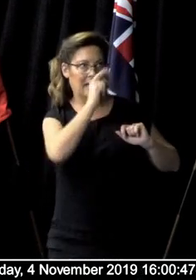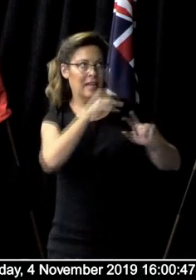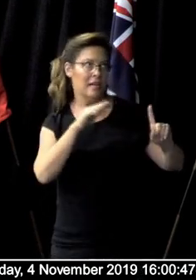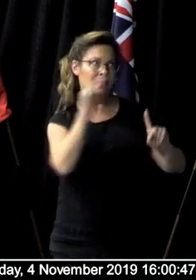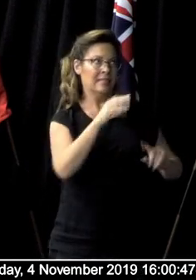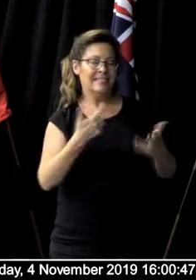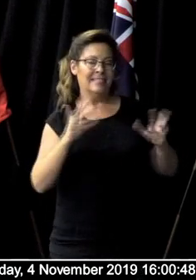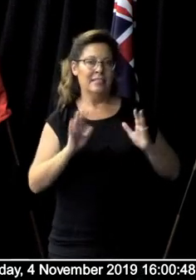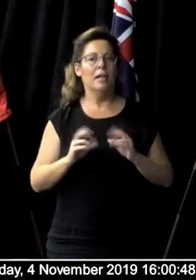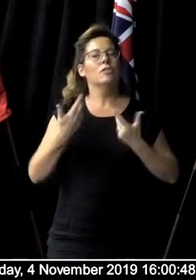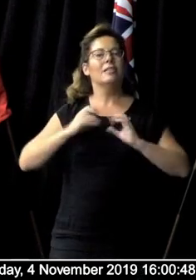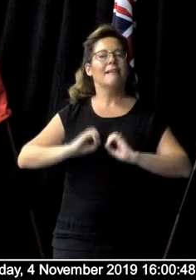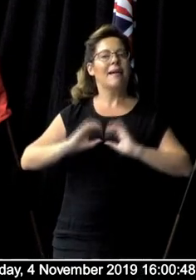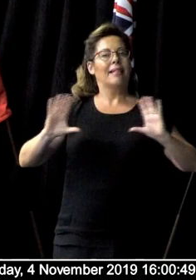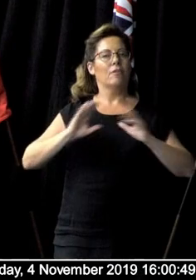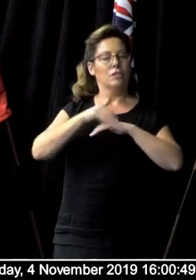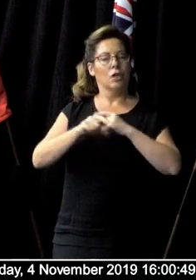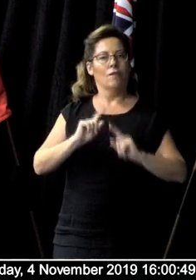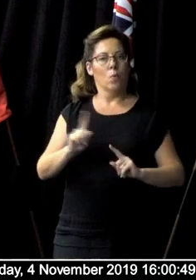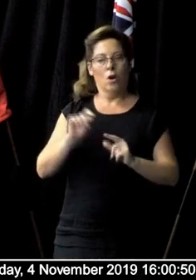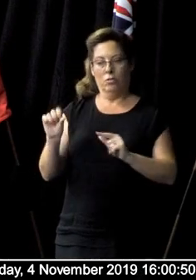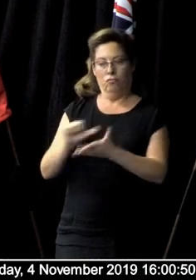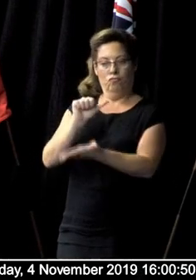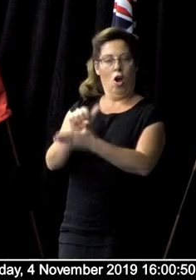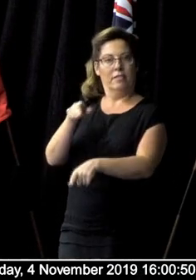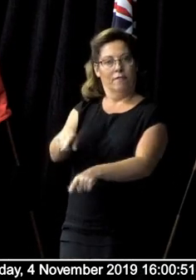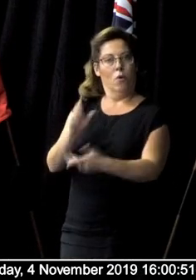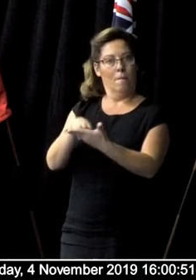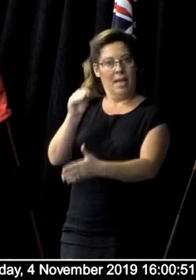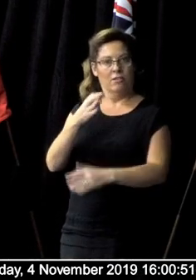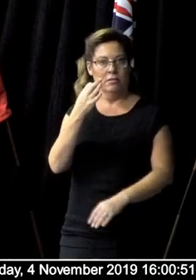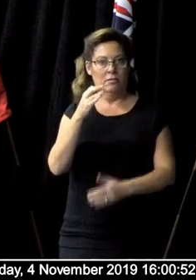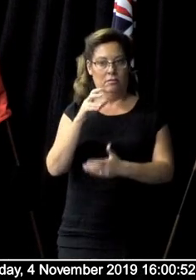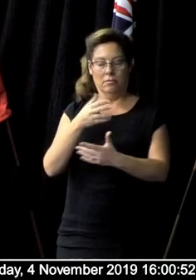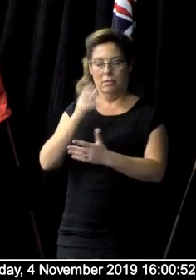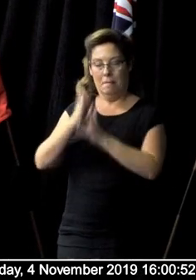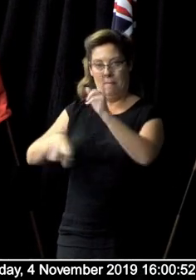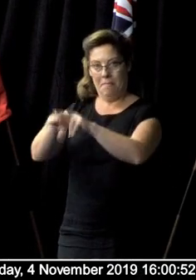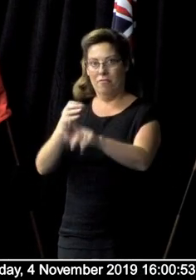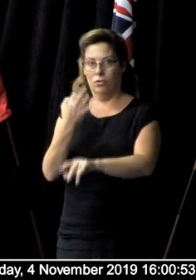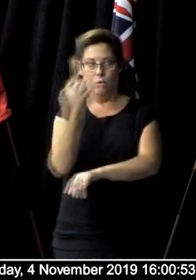And then I guess some – which – some continuing work.